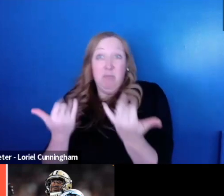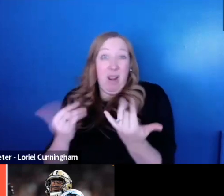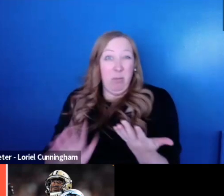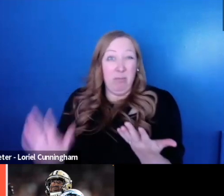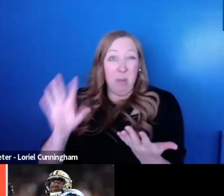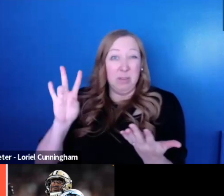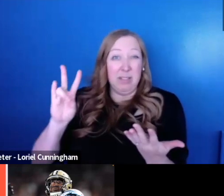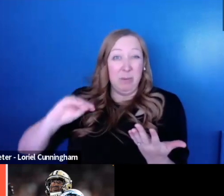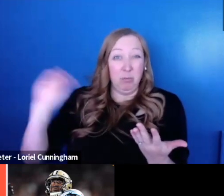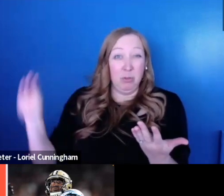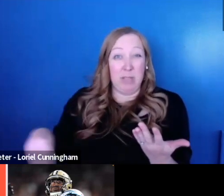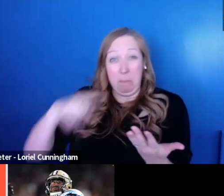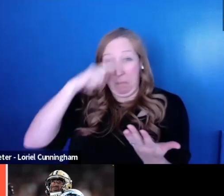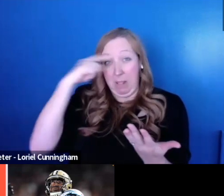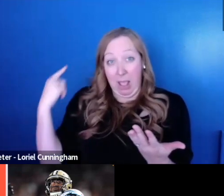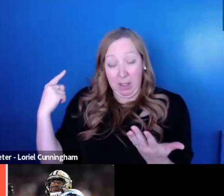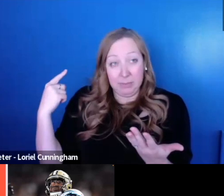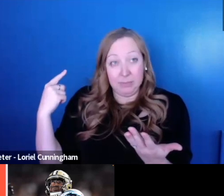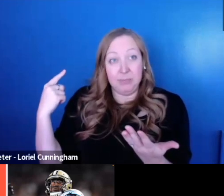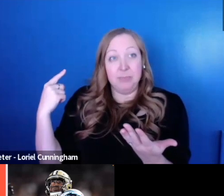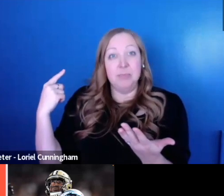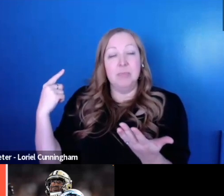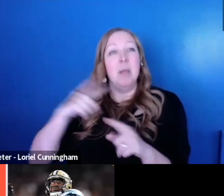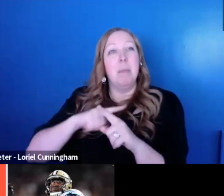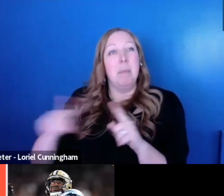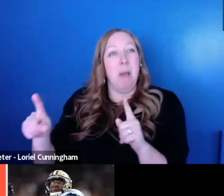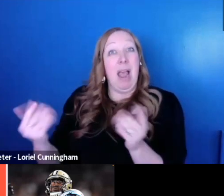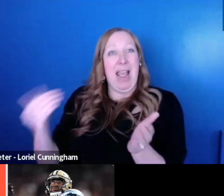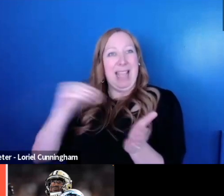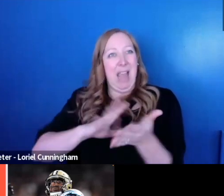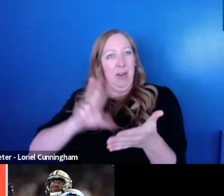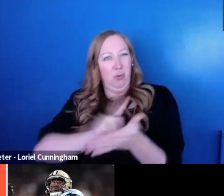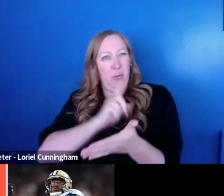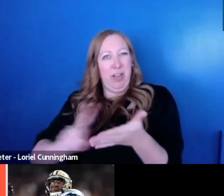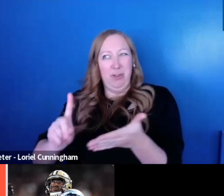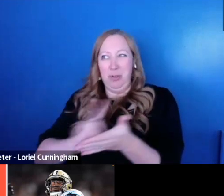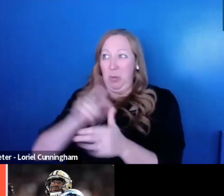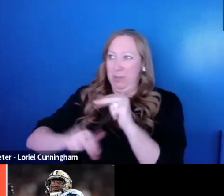particular type of discrimination in which it says in order for certain groups to get paid out, they